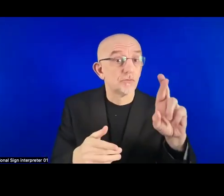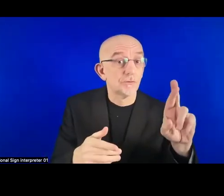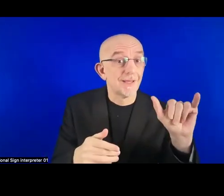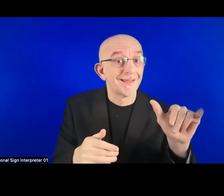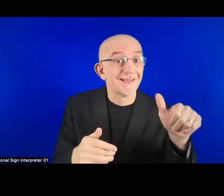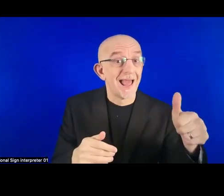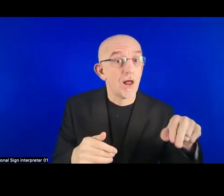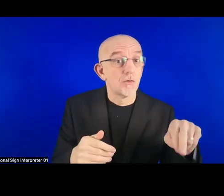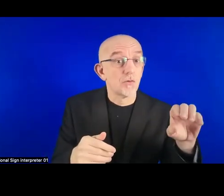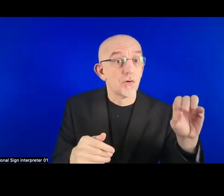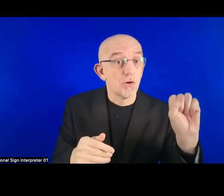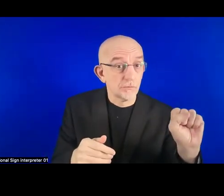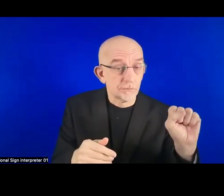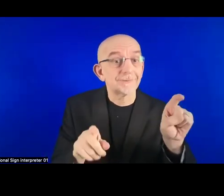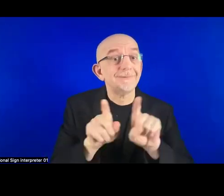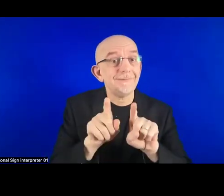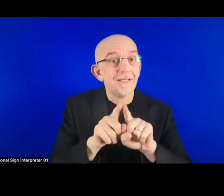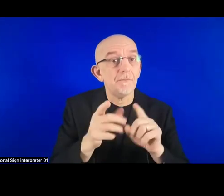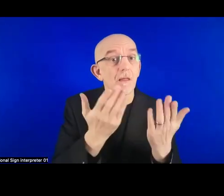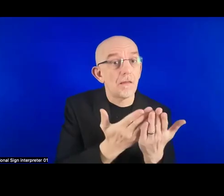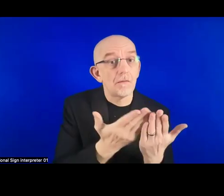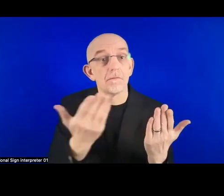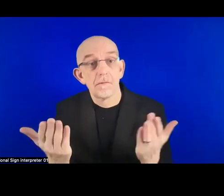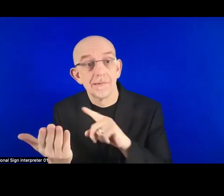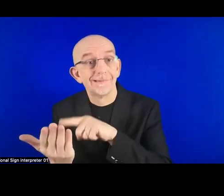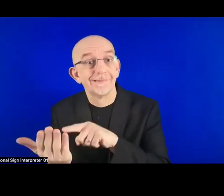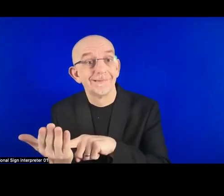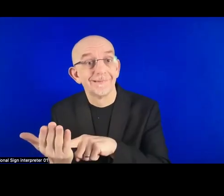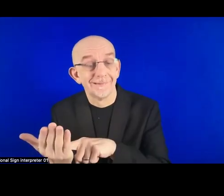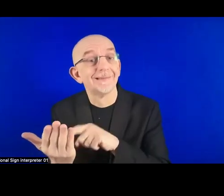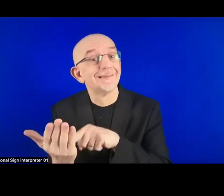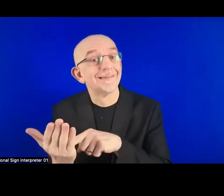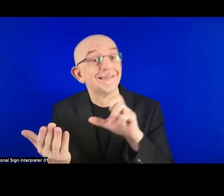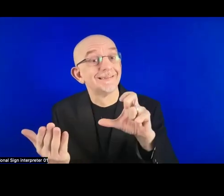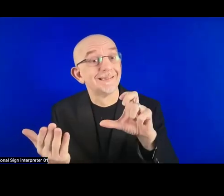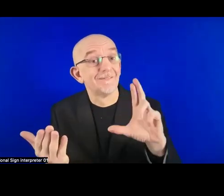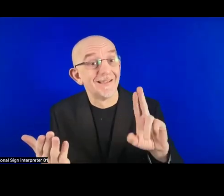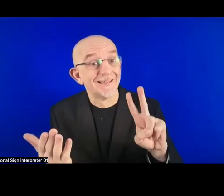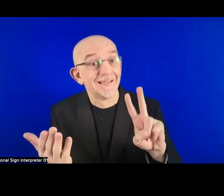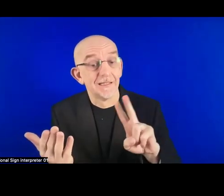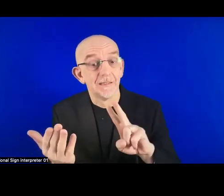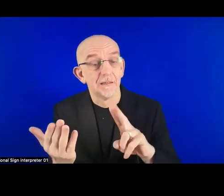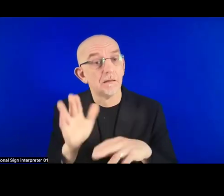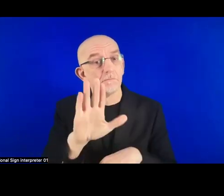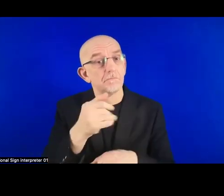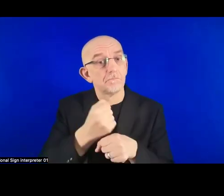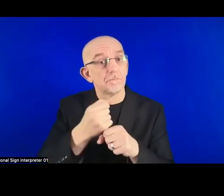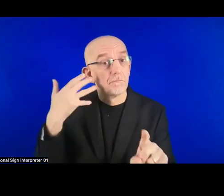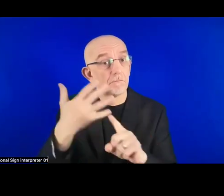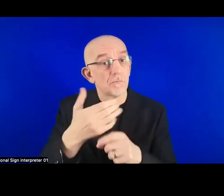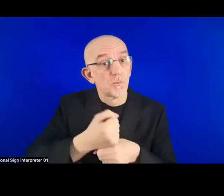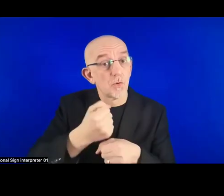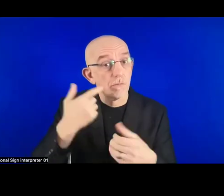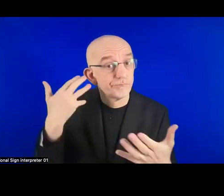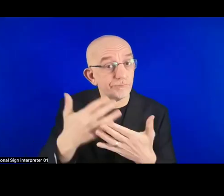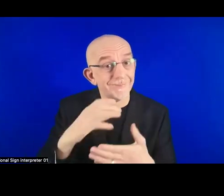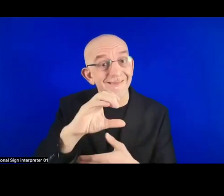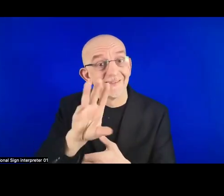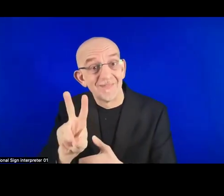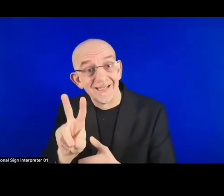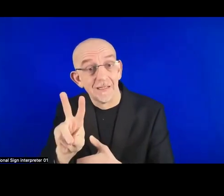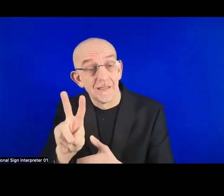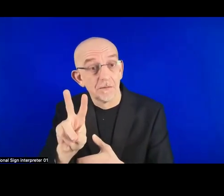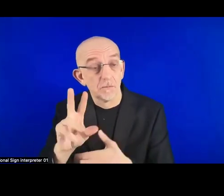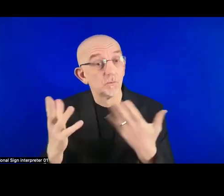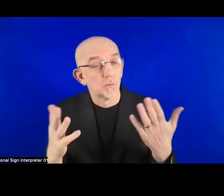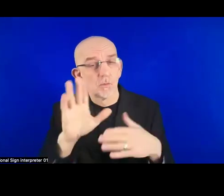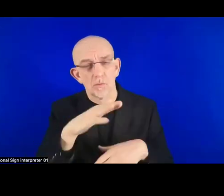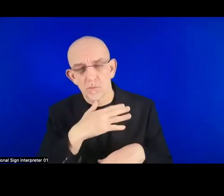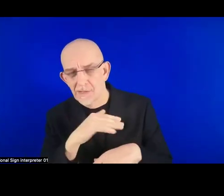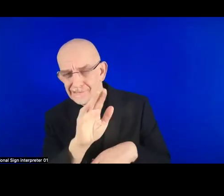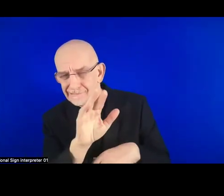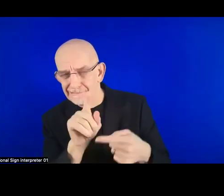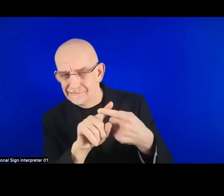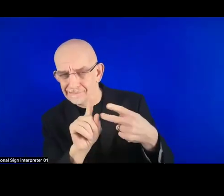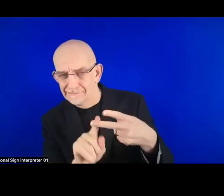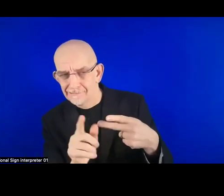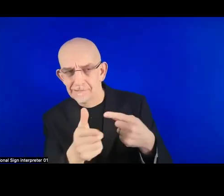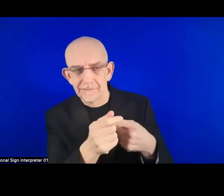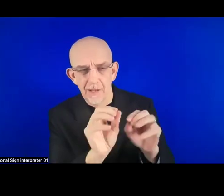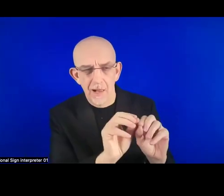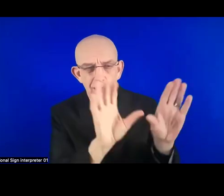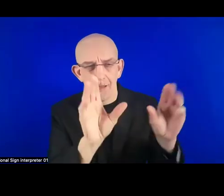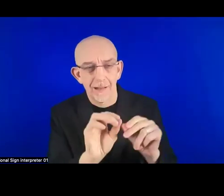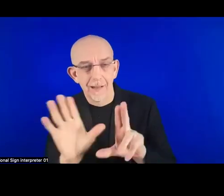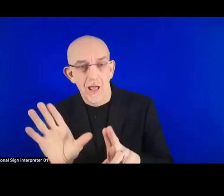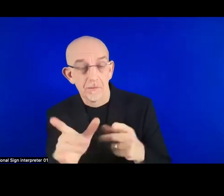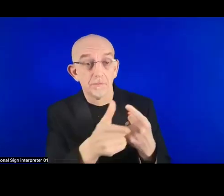sent also the CV. I want -- I would like to clarify two things here: the proposal